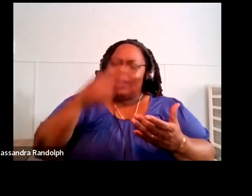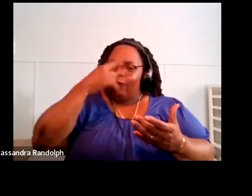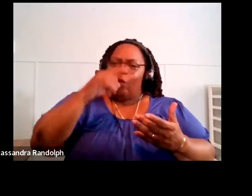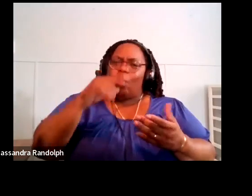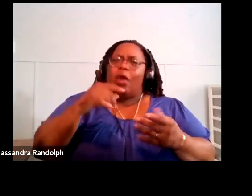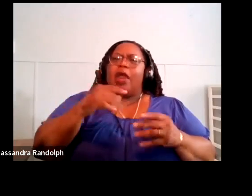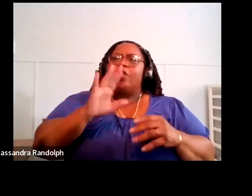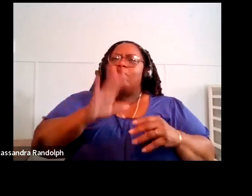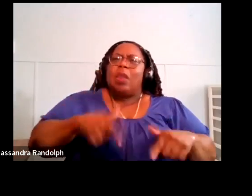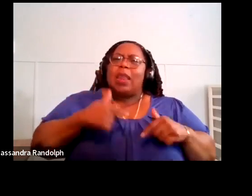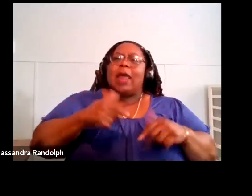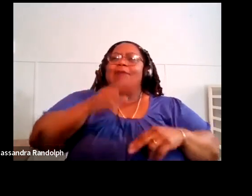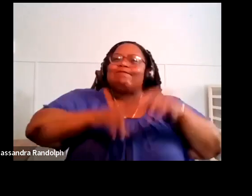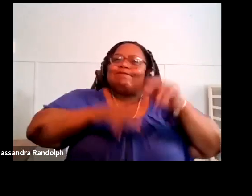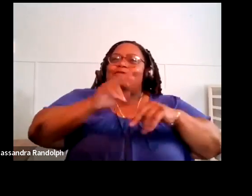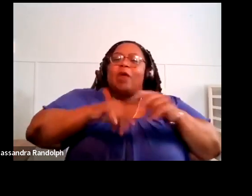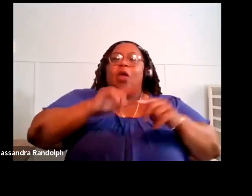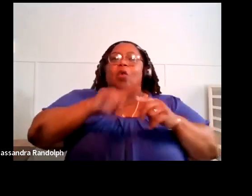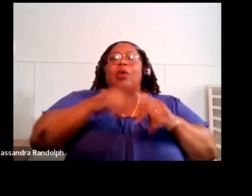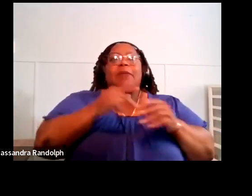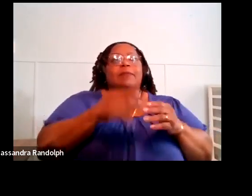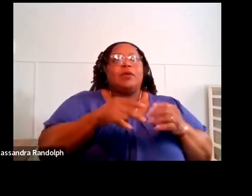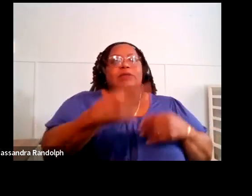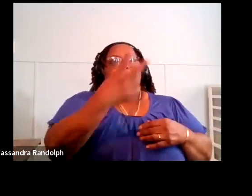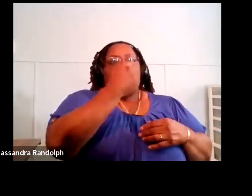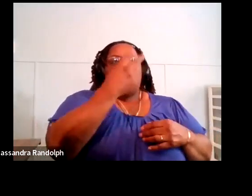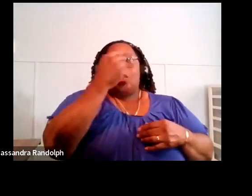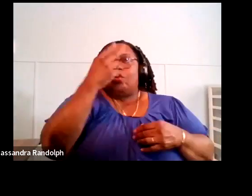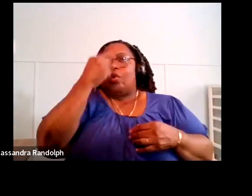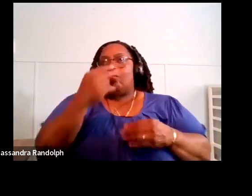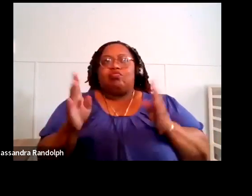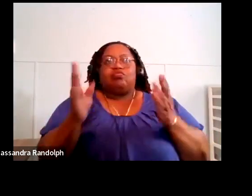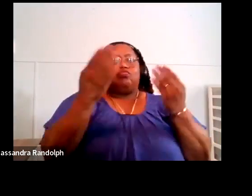job applications, minimum 15